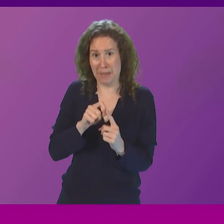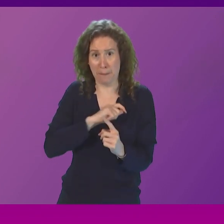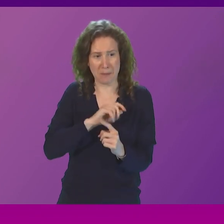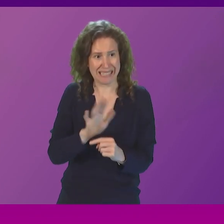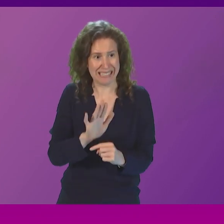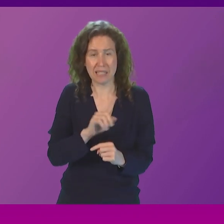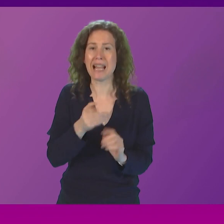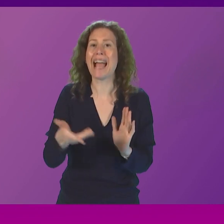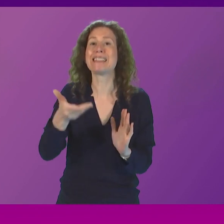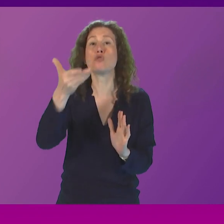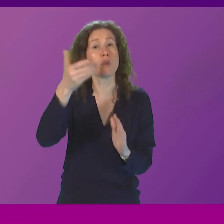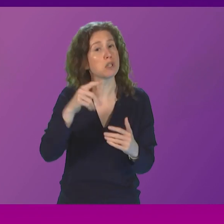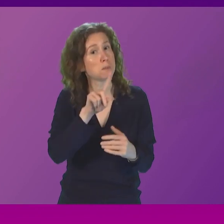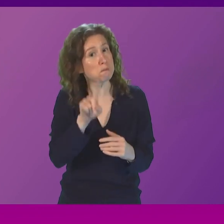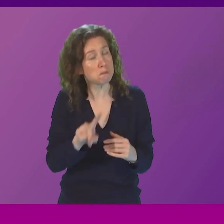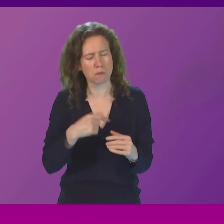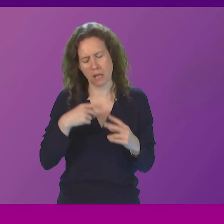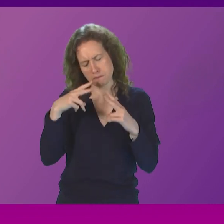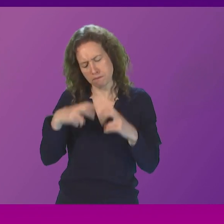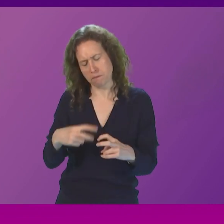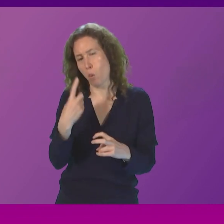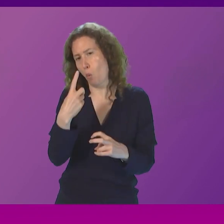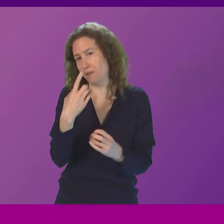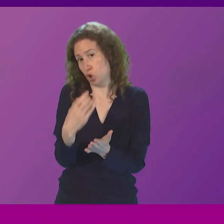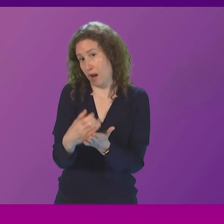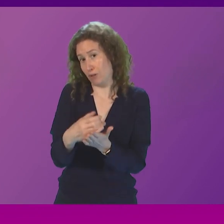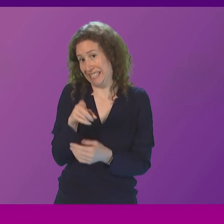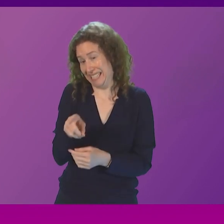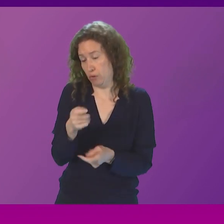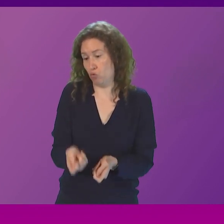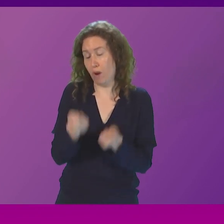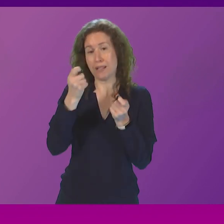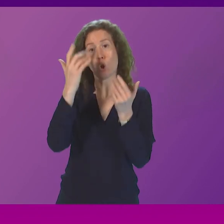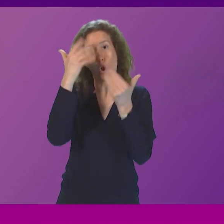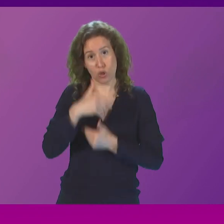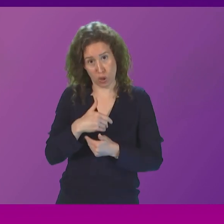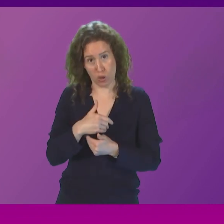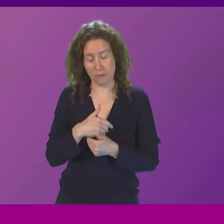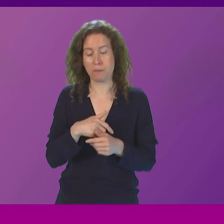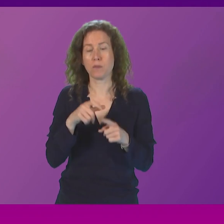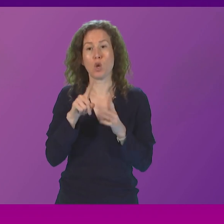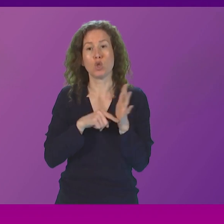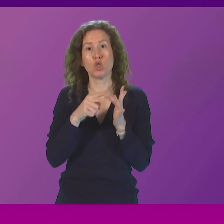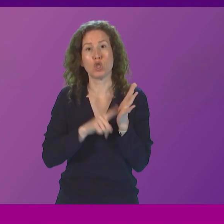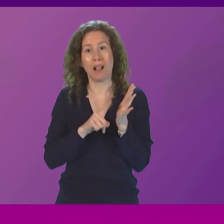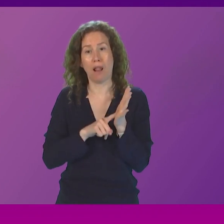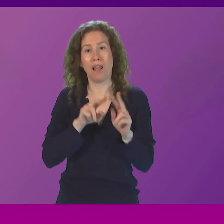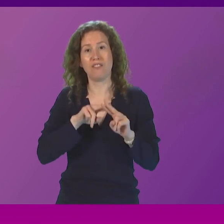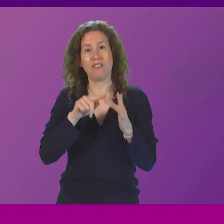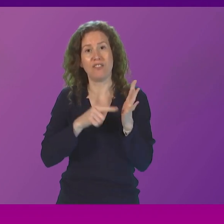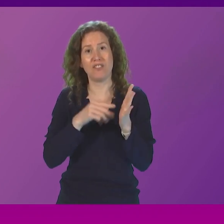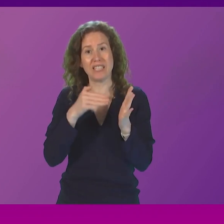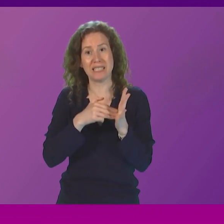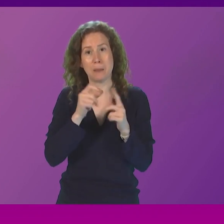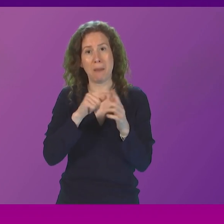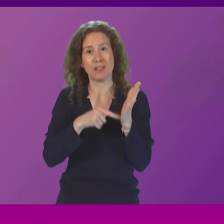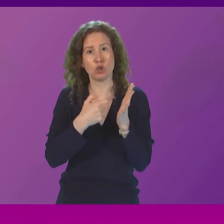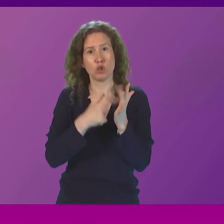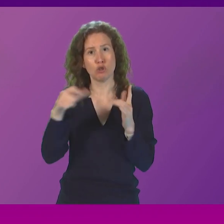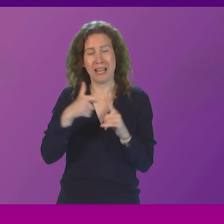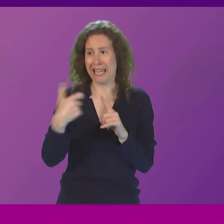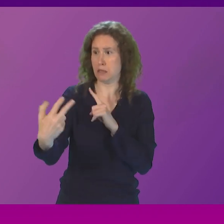Joe FitzPatrick, a Government minister, wants to shout me down while I am speaking about